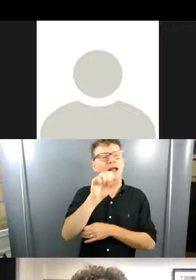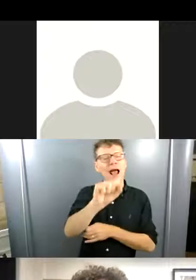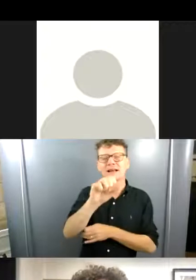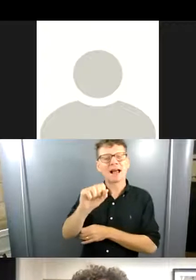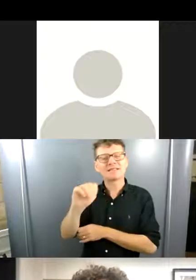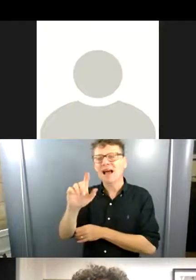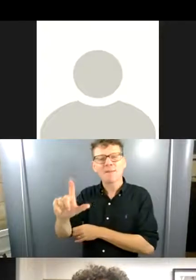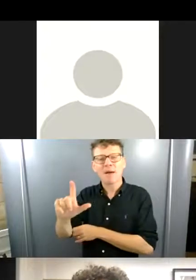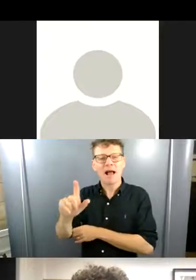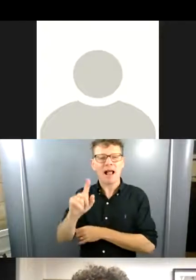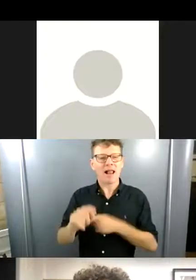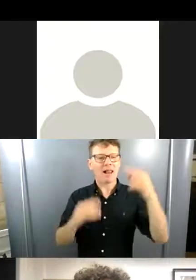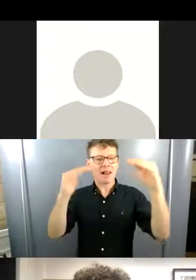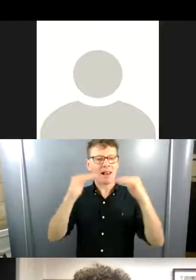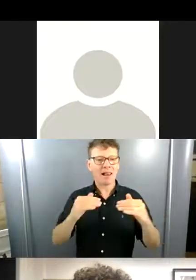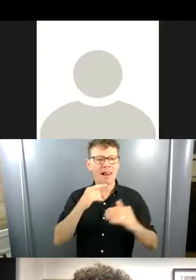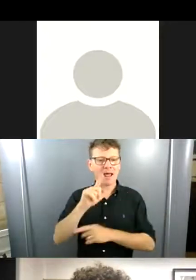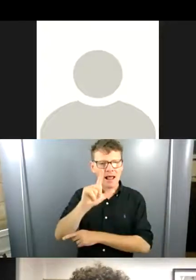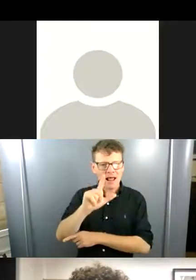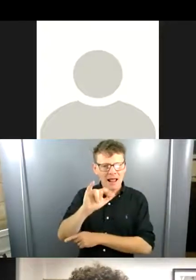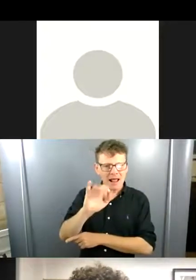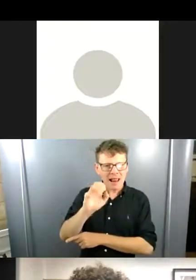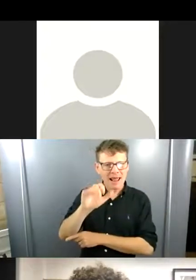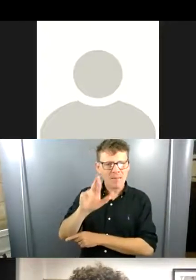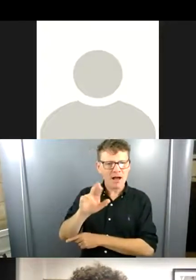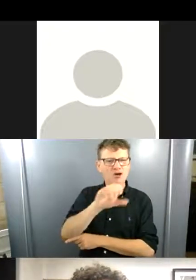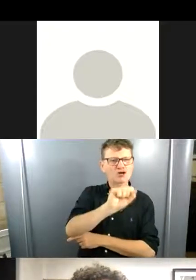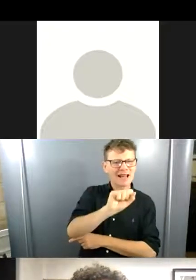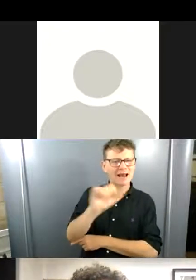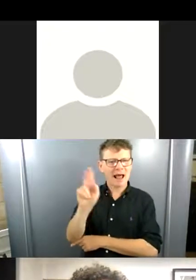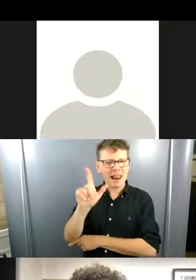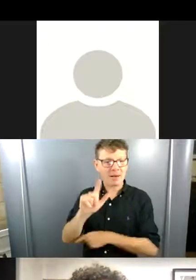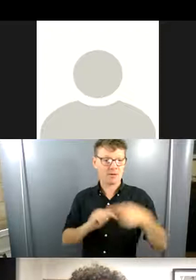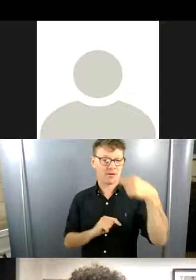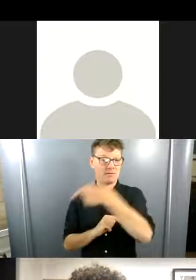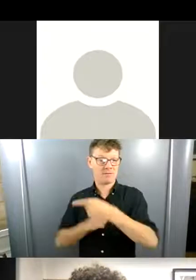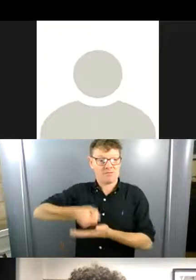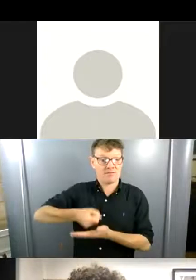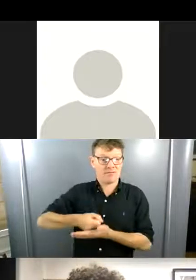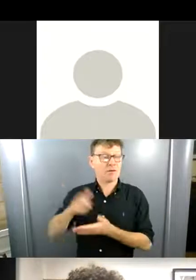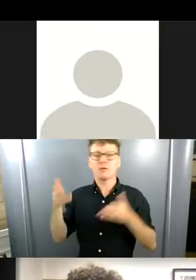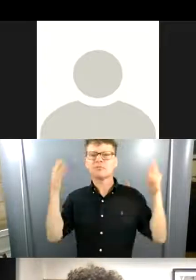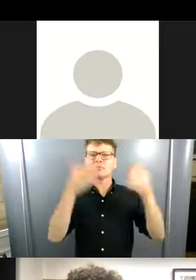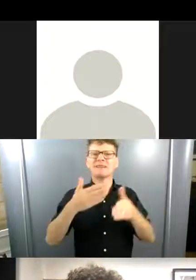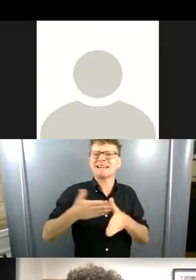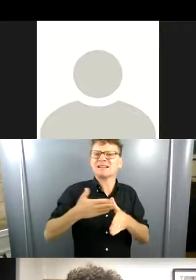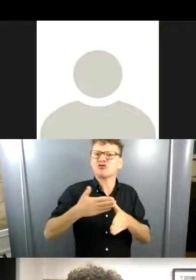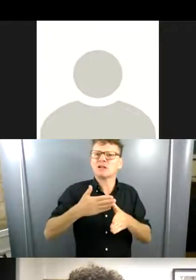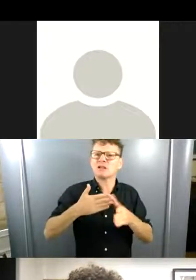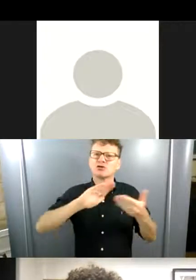is Sherkina-Lieber's work between 2011-2015 so she worked with an indigenous community in Canada who was shifting to English